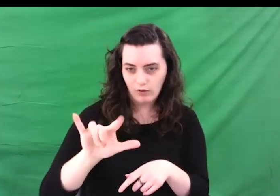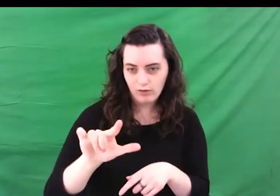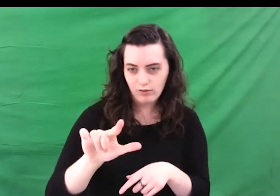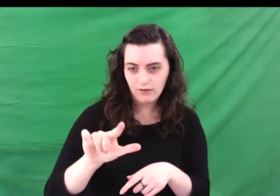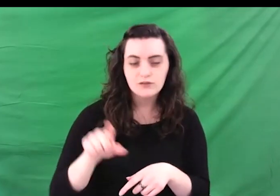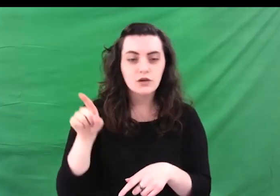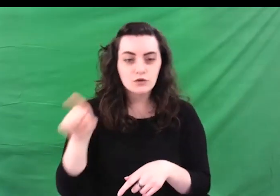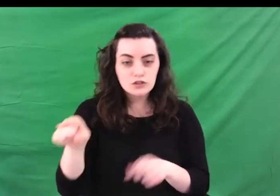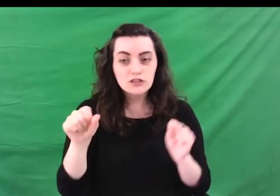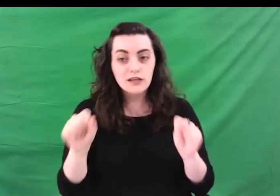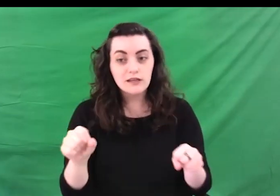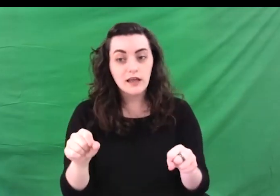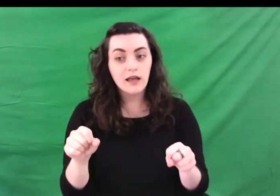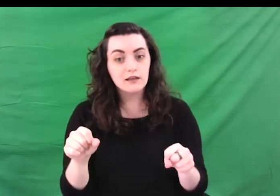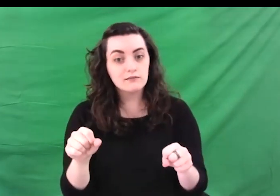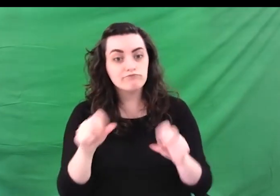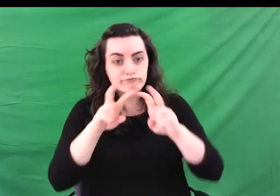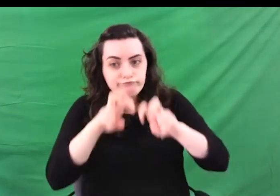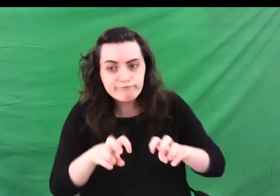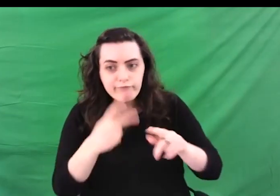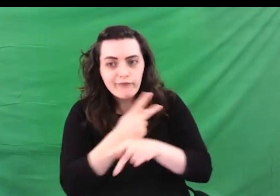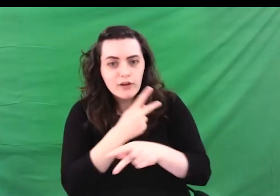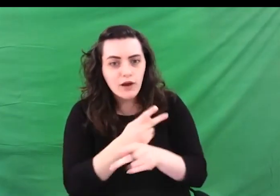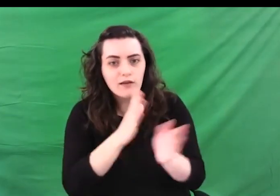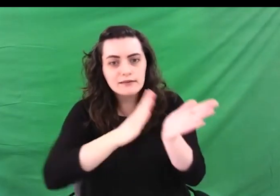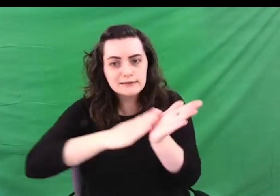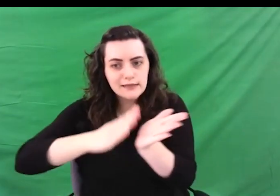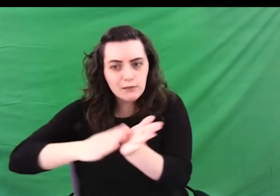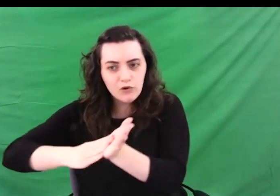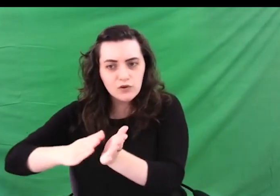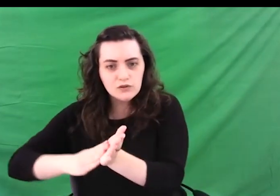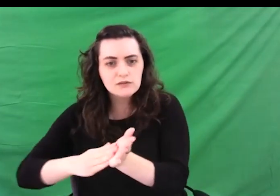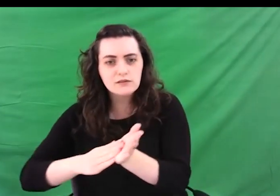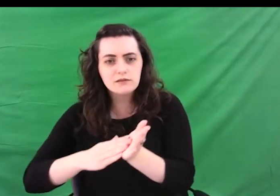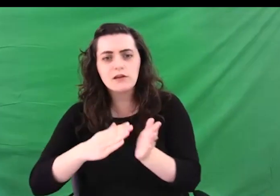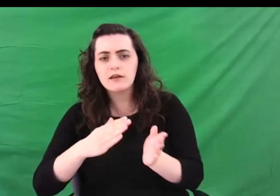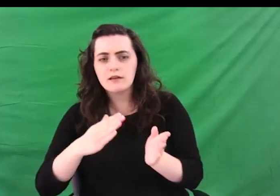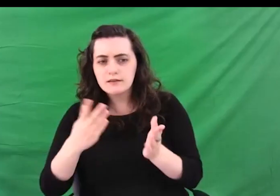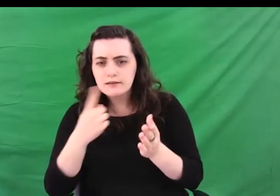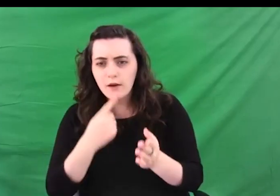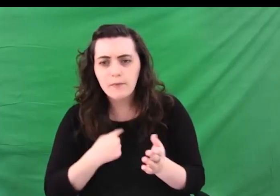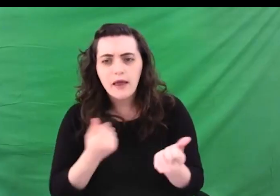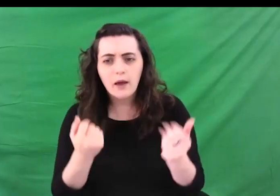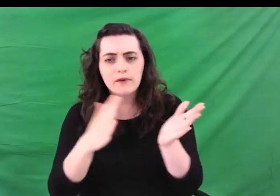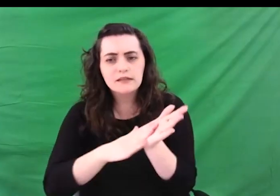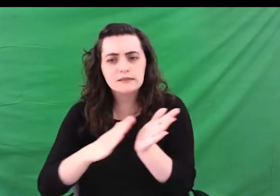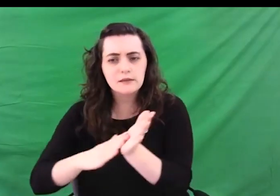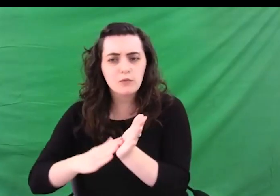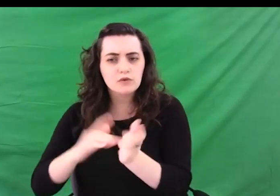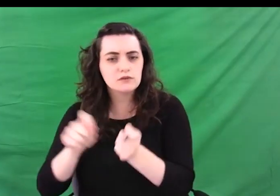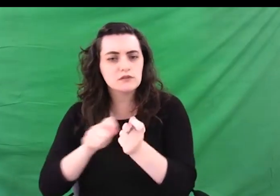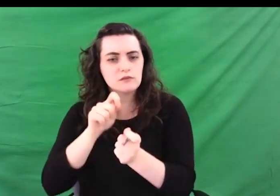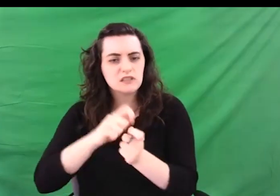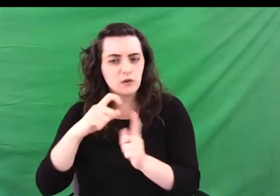and figure out how many syllables are in that word. What she's having difficulty doing is determining if the vowel sound is